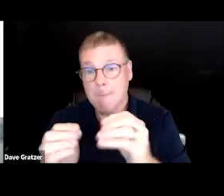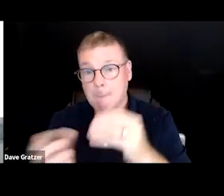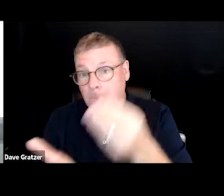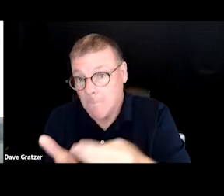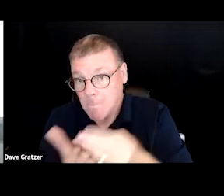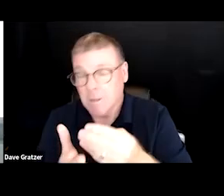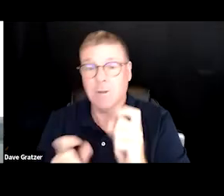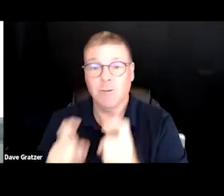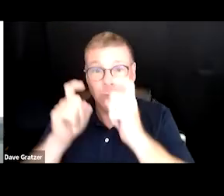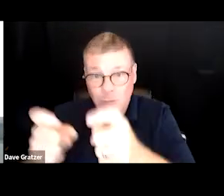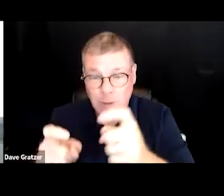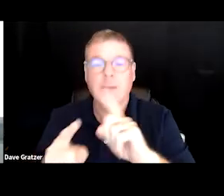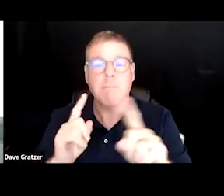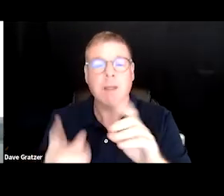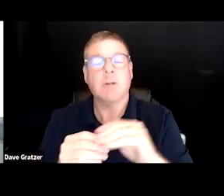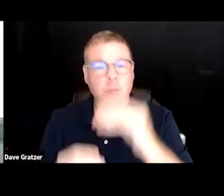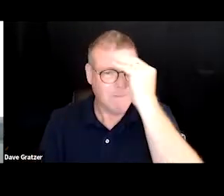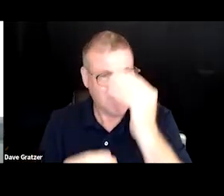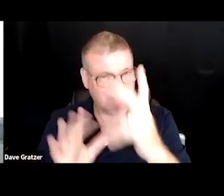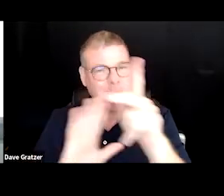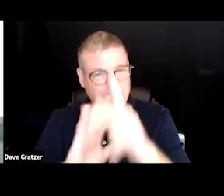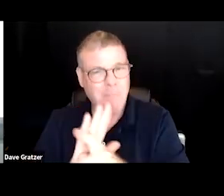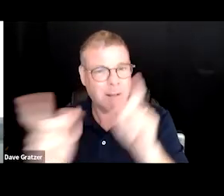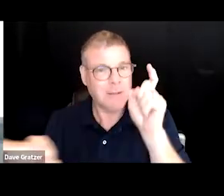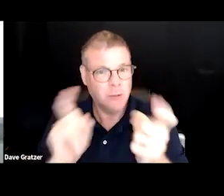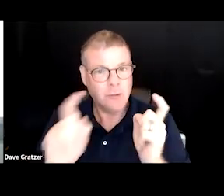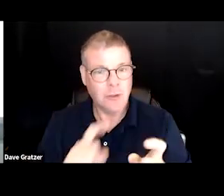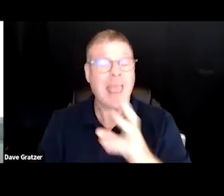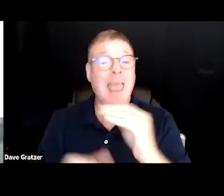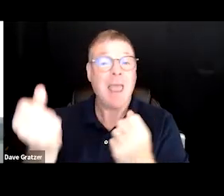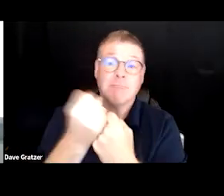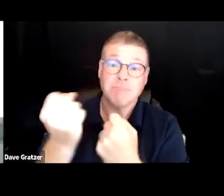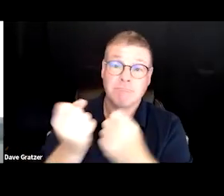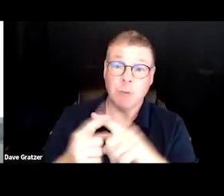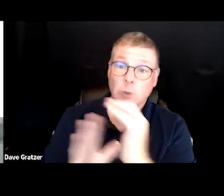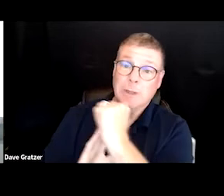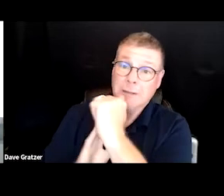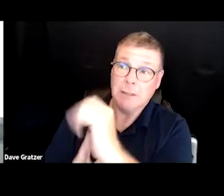but to inform policy changes and also to advocate to your leadership for potentially a reallocation